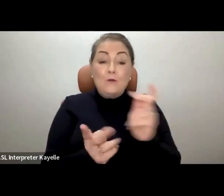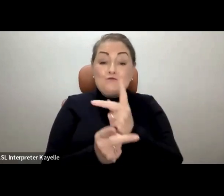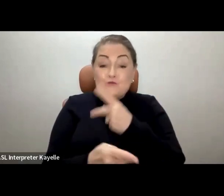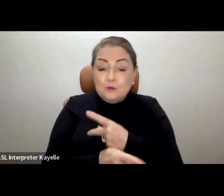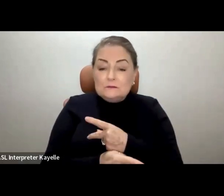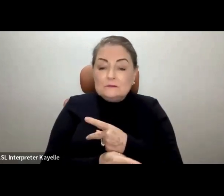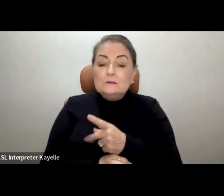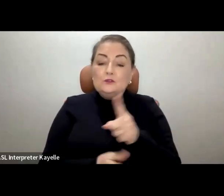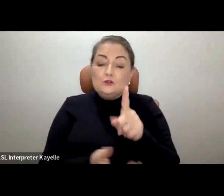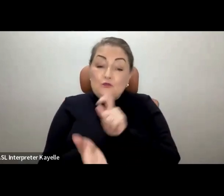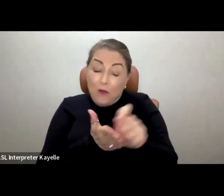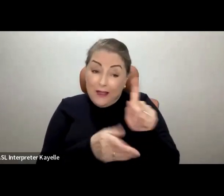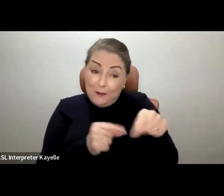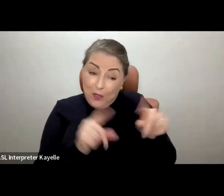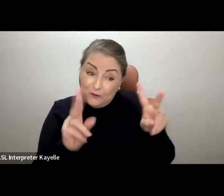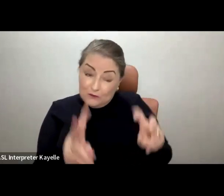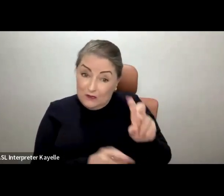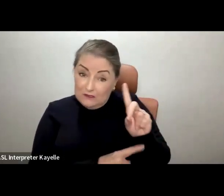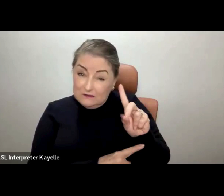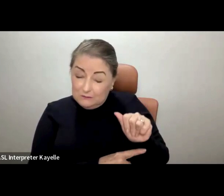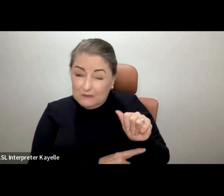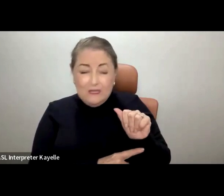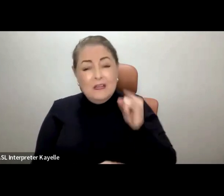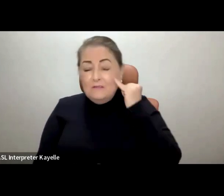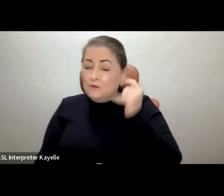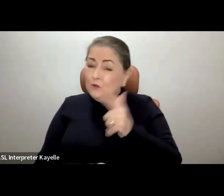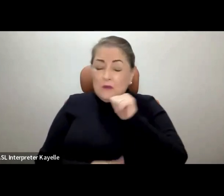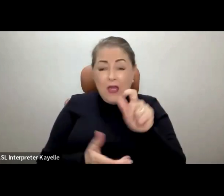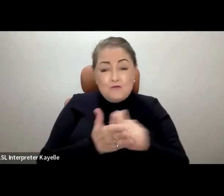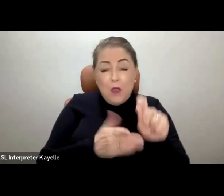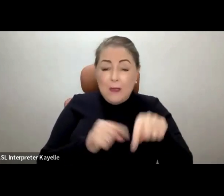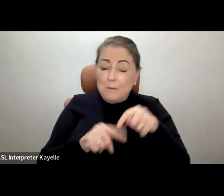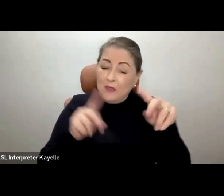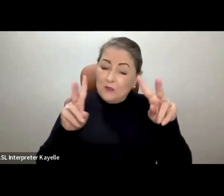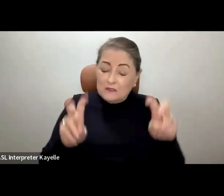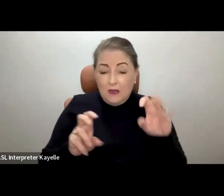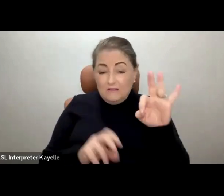writing about the topic of disability, even if you're not writing about the topic of disability, it should be fully